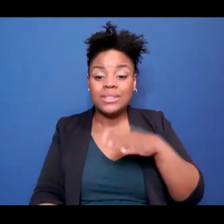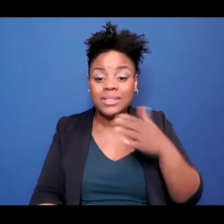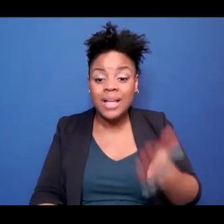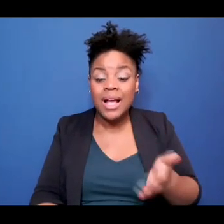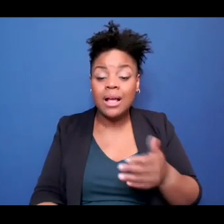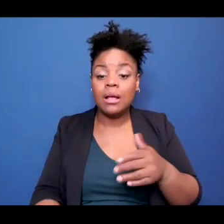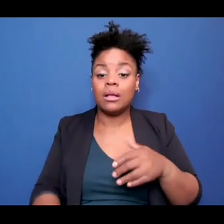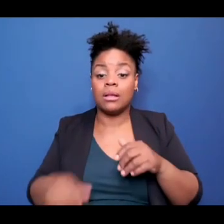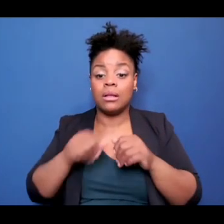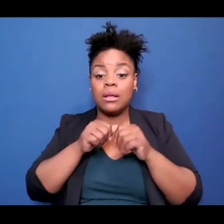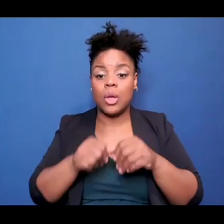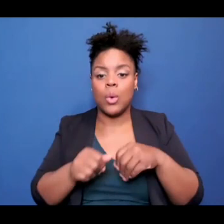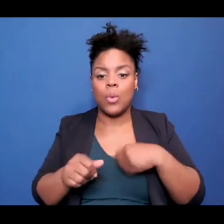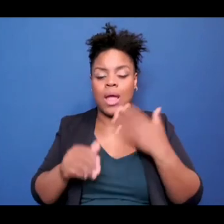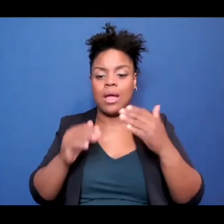WHITE BODY ON THE LINE OF UP